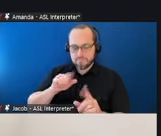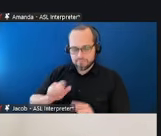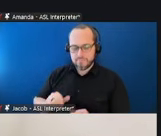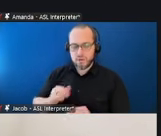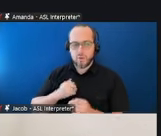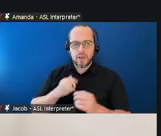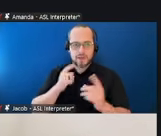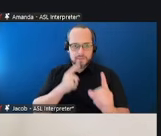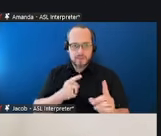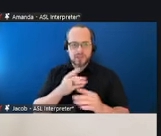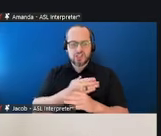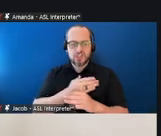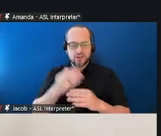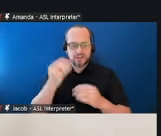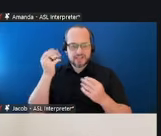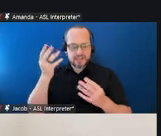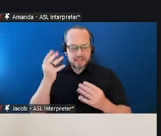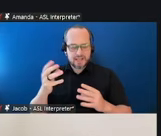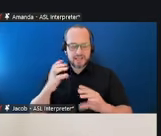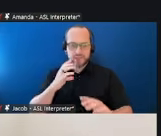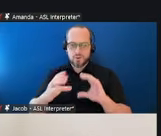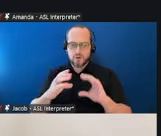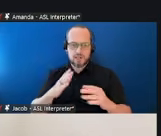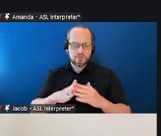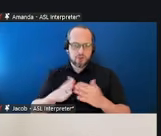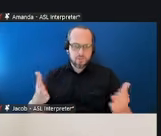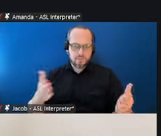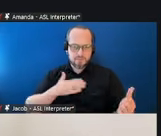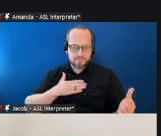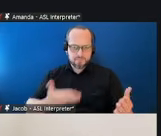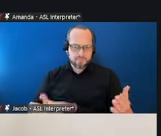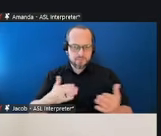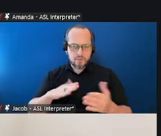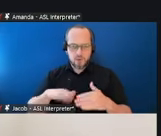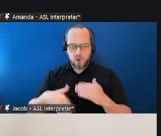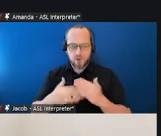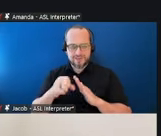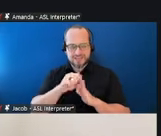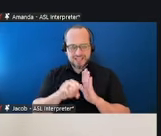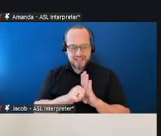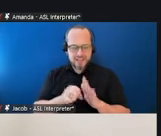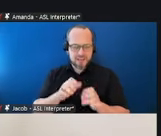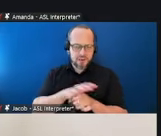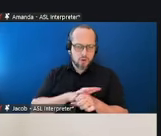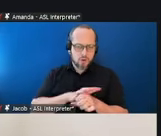and strategic clarity with all of our state and local partners every step of the way. And finally,